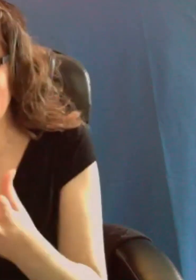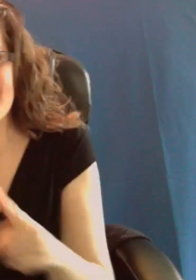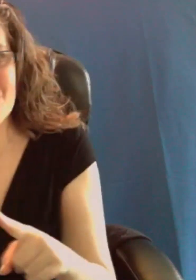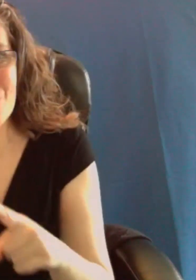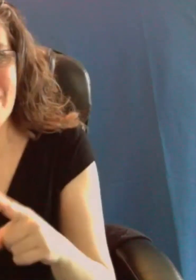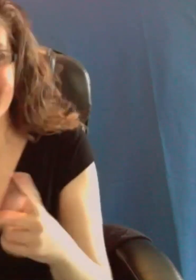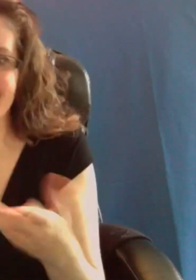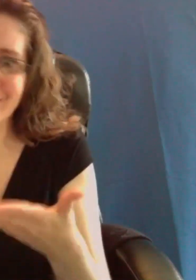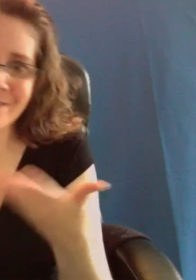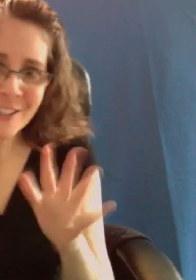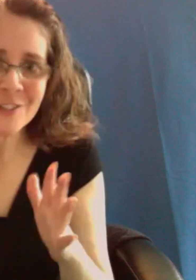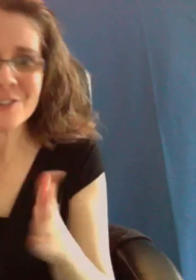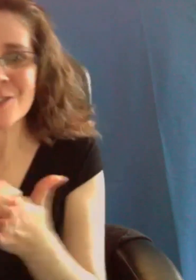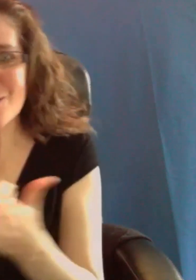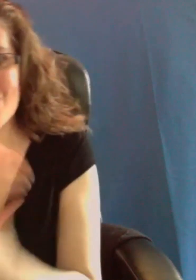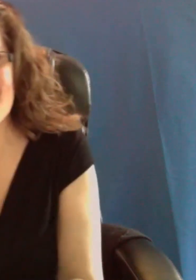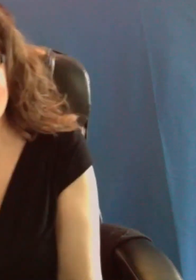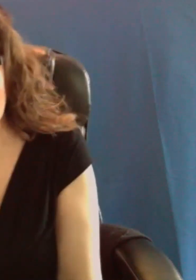completed. And keep updated on our website. Because we always